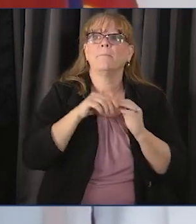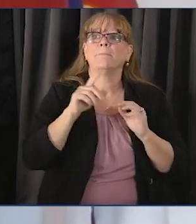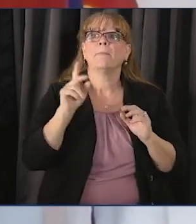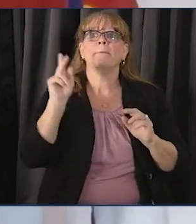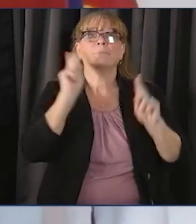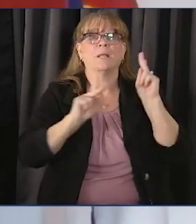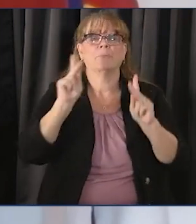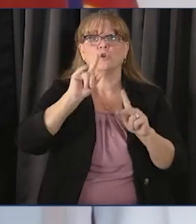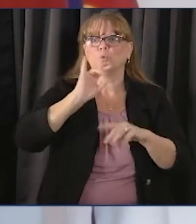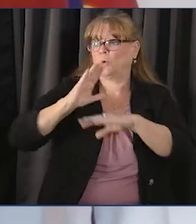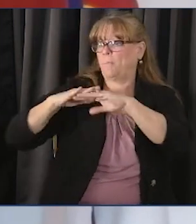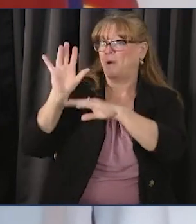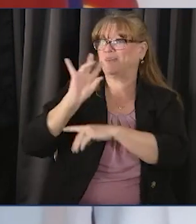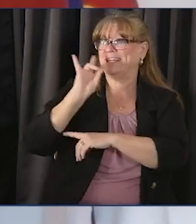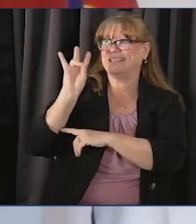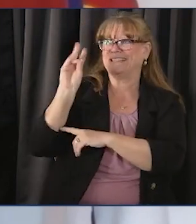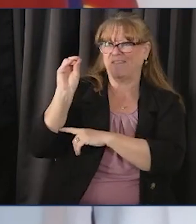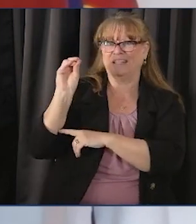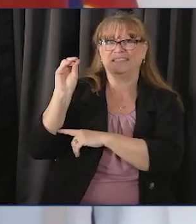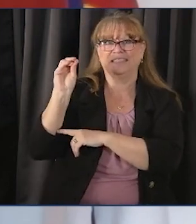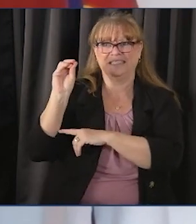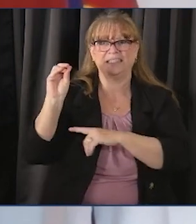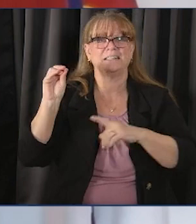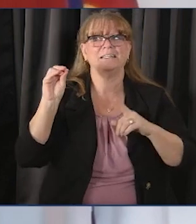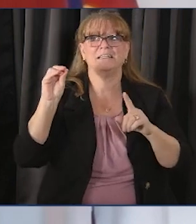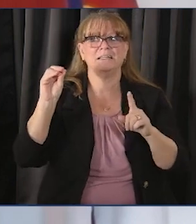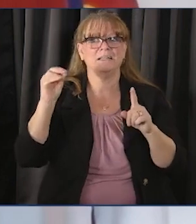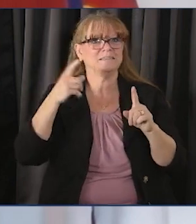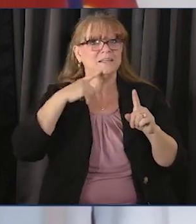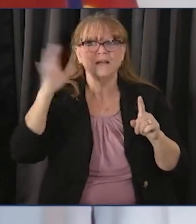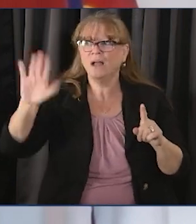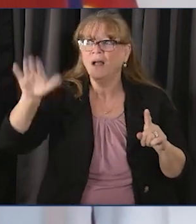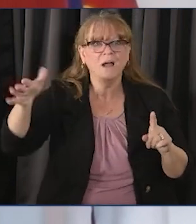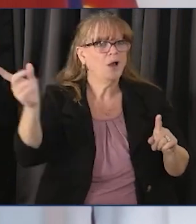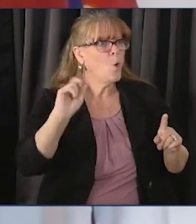From day one, our focus is distributing every dose of vaccine that we get from the federal